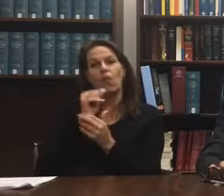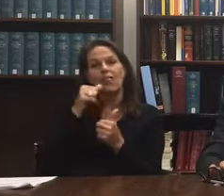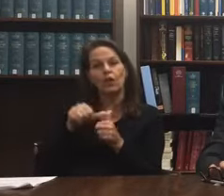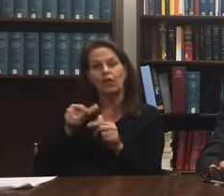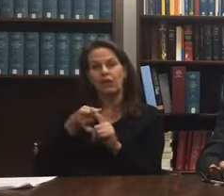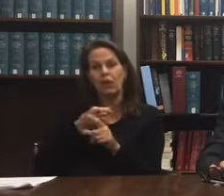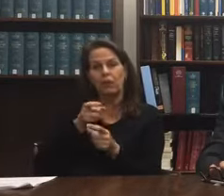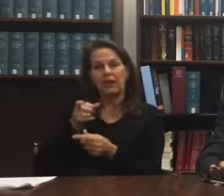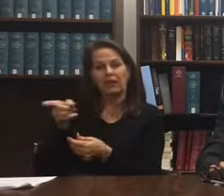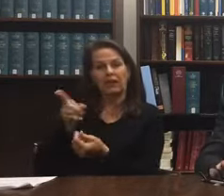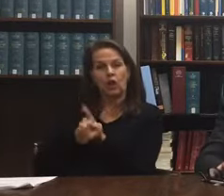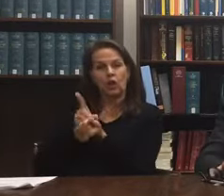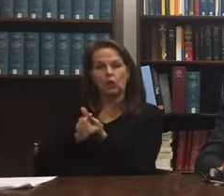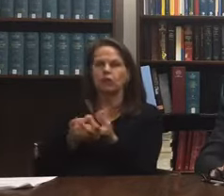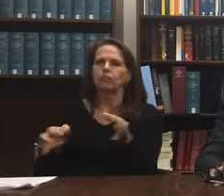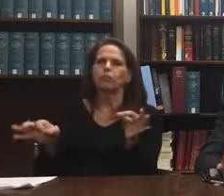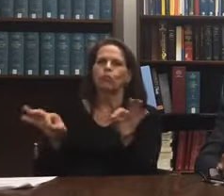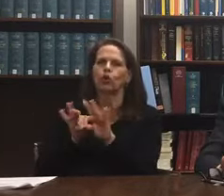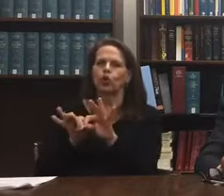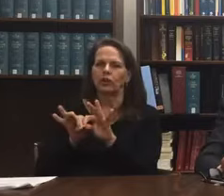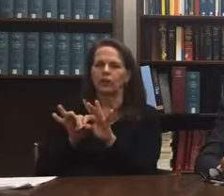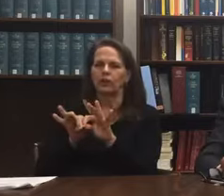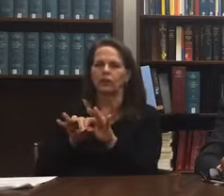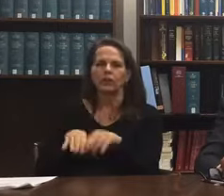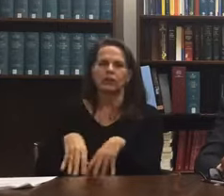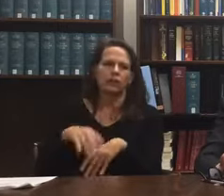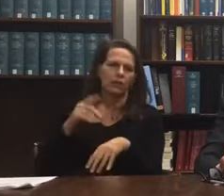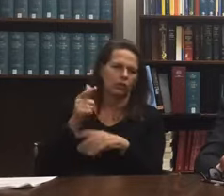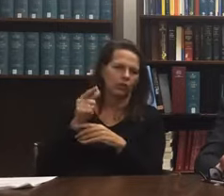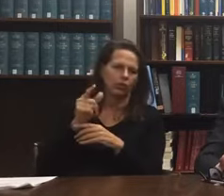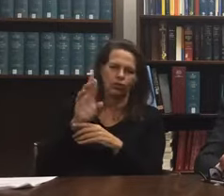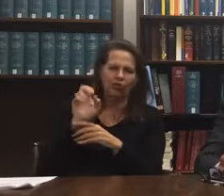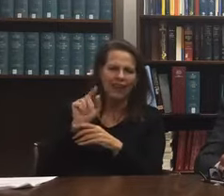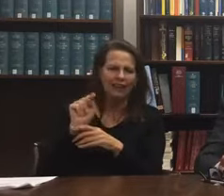very important one is great and your pediatrician or